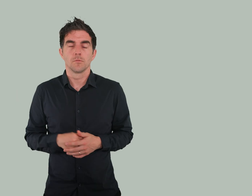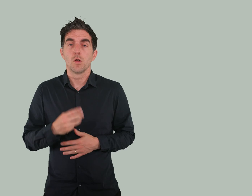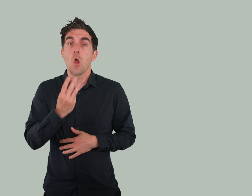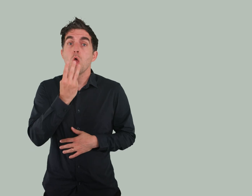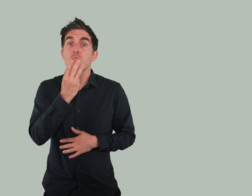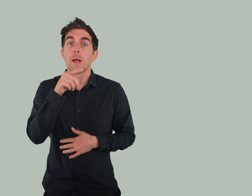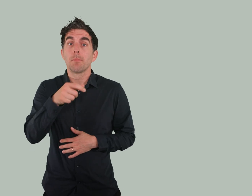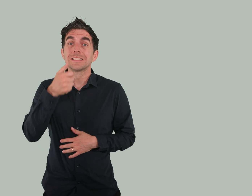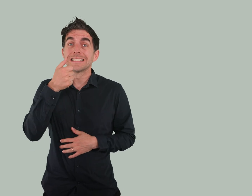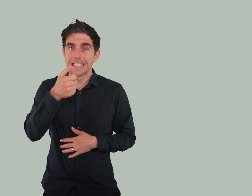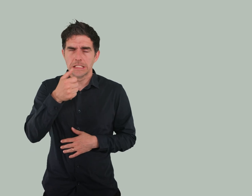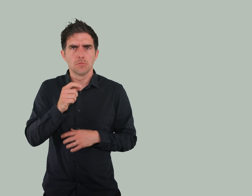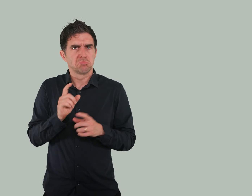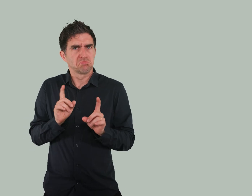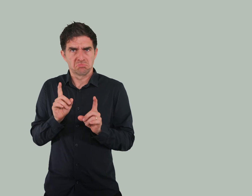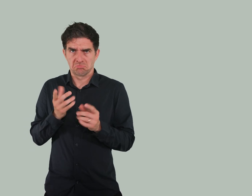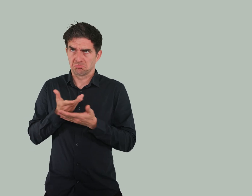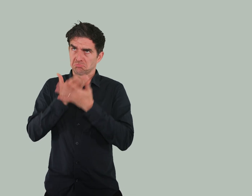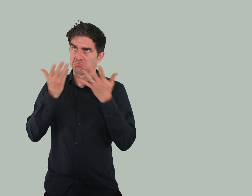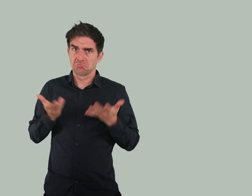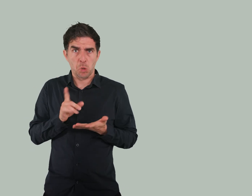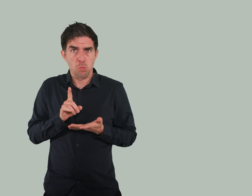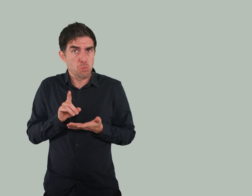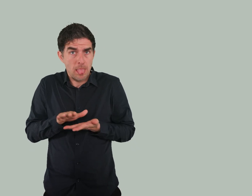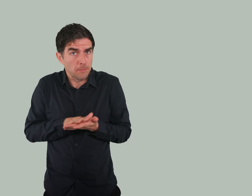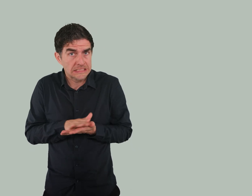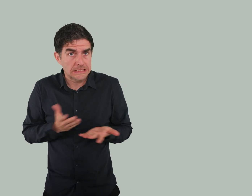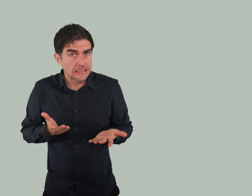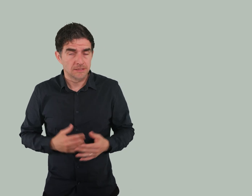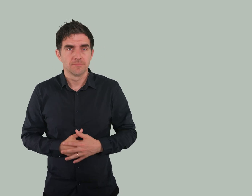3.6 What does all of this mean?